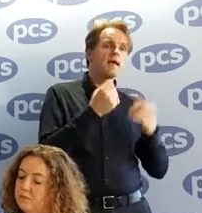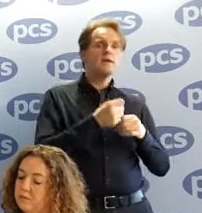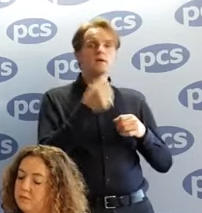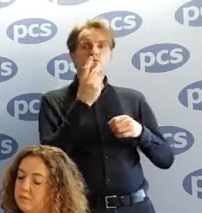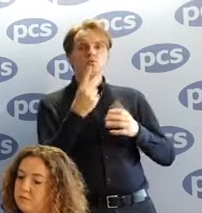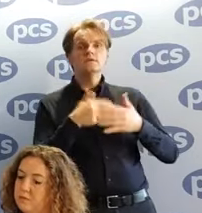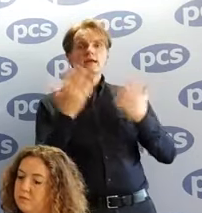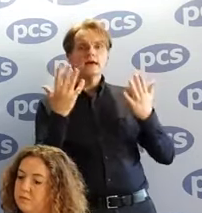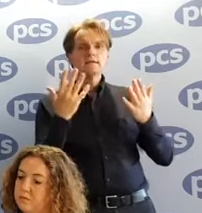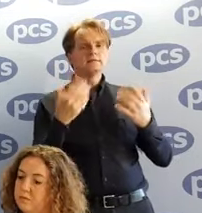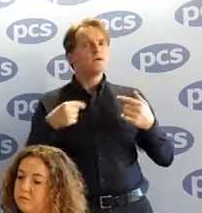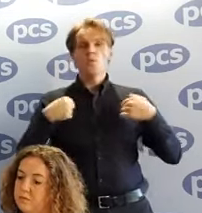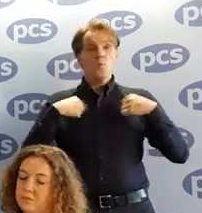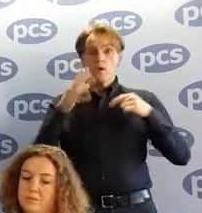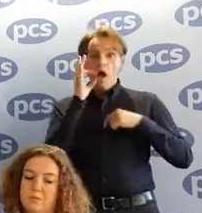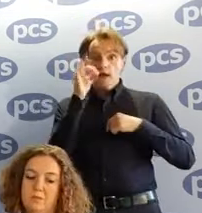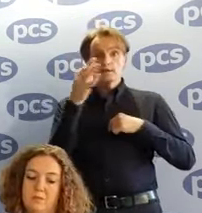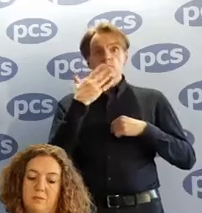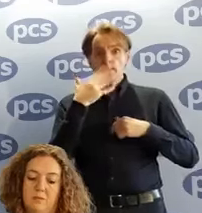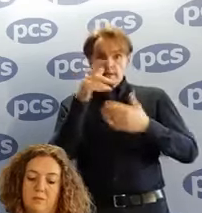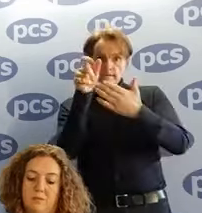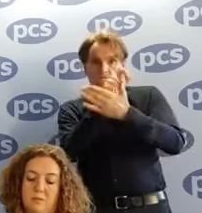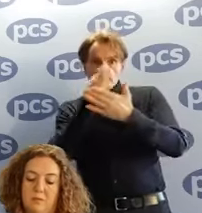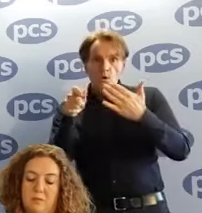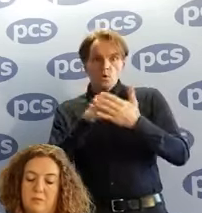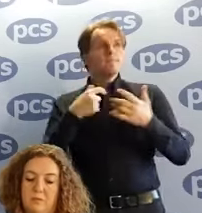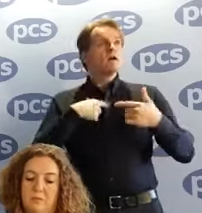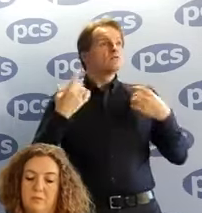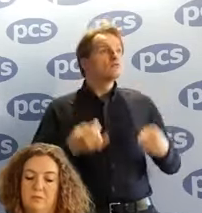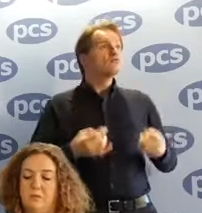mandate to protest here the NEC is seeking a mandate but the employer